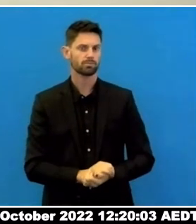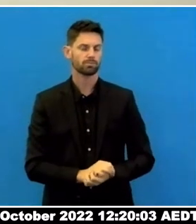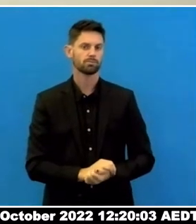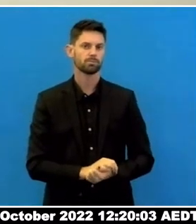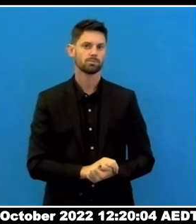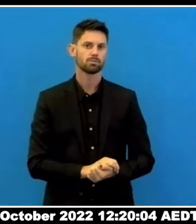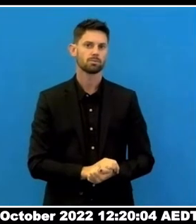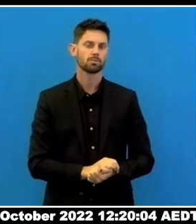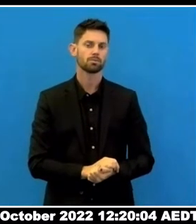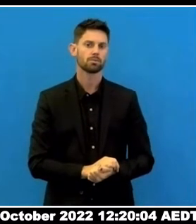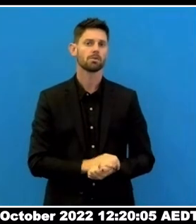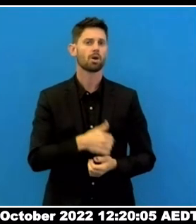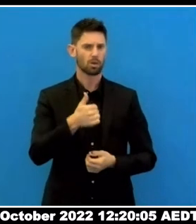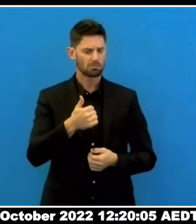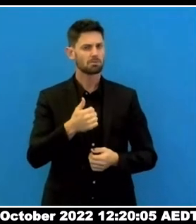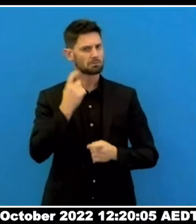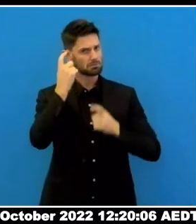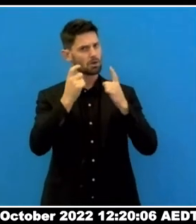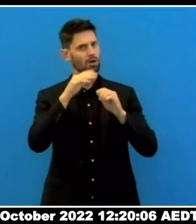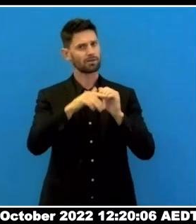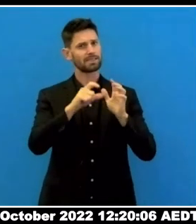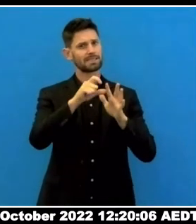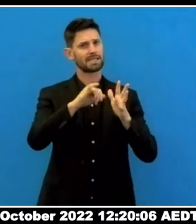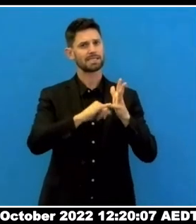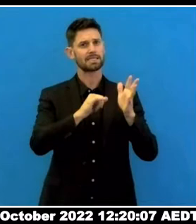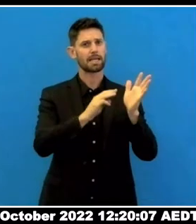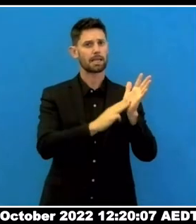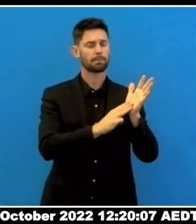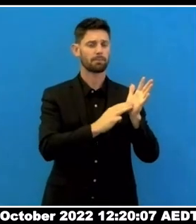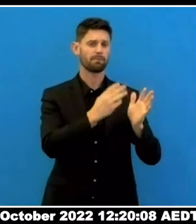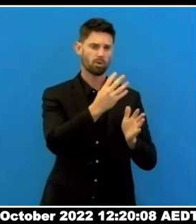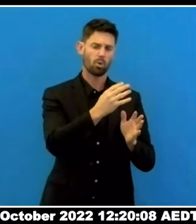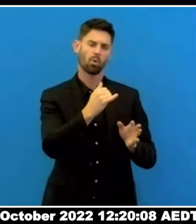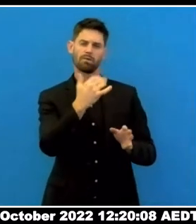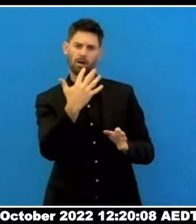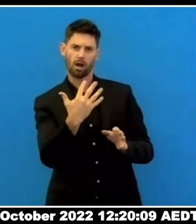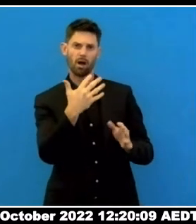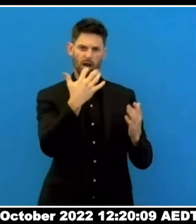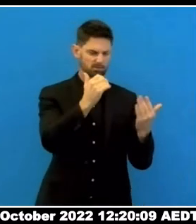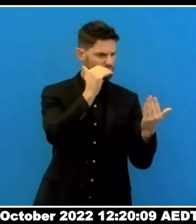So if we look at the DSM IV, or DSM 5 now, and look diagnostic criteria